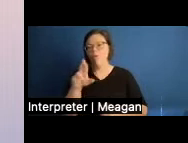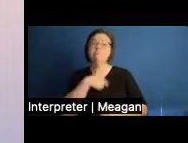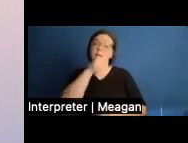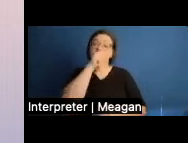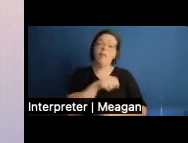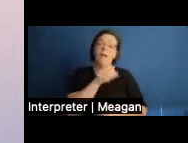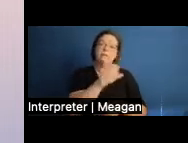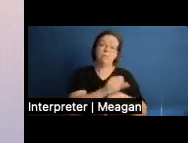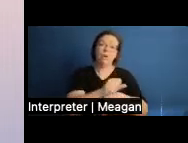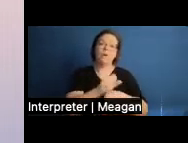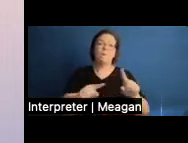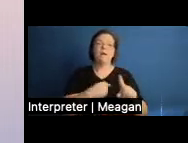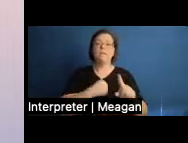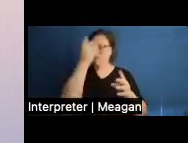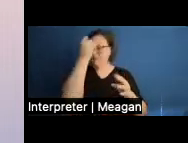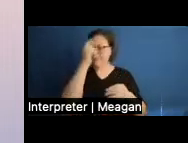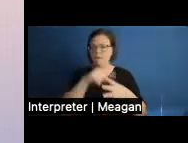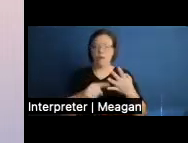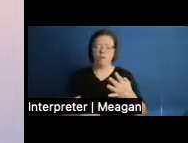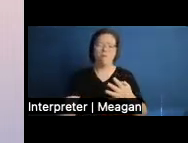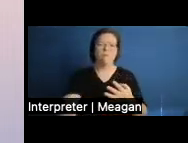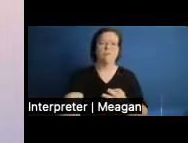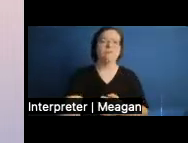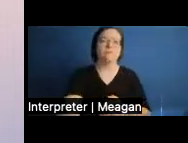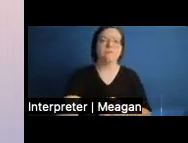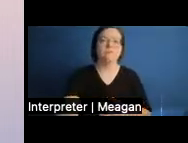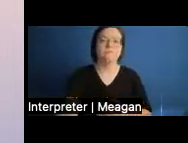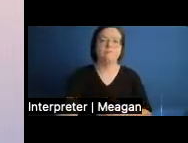but the ones I was thinking of…I think I’ve got them on the next slide. Let me see.